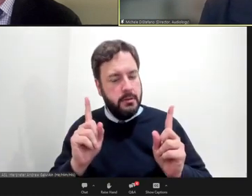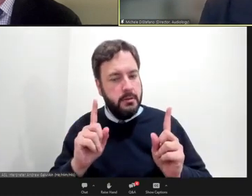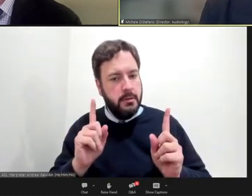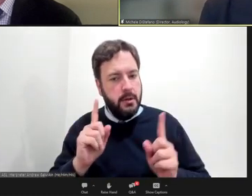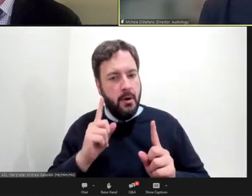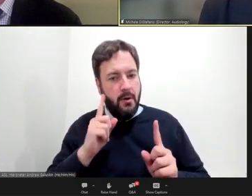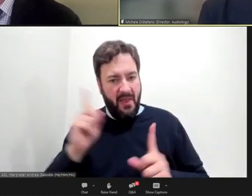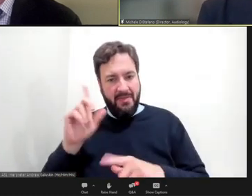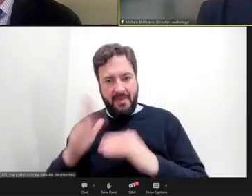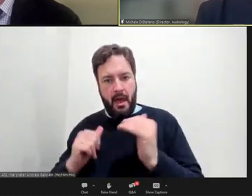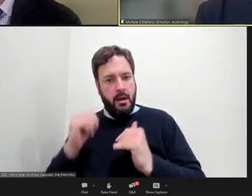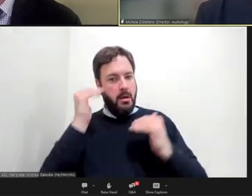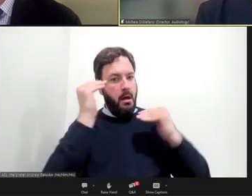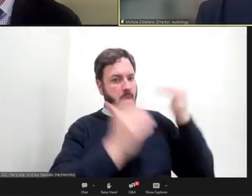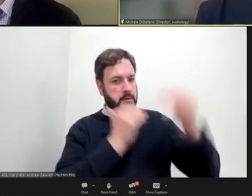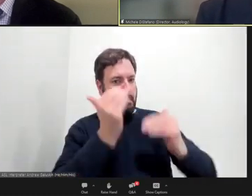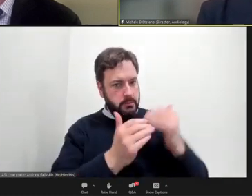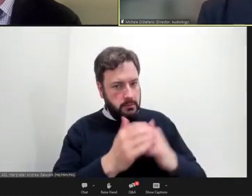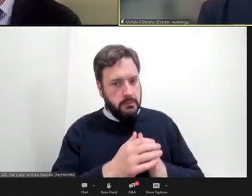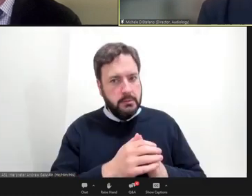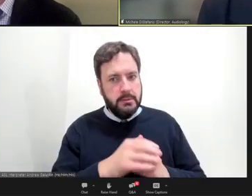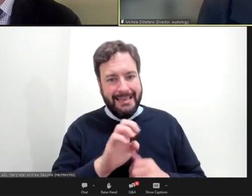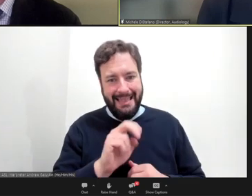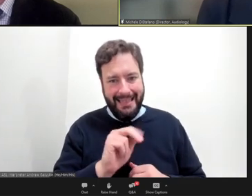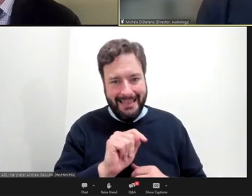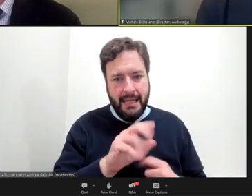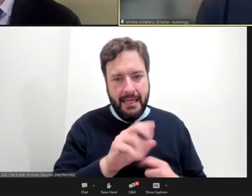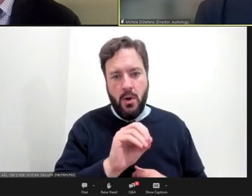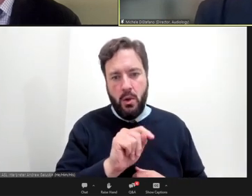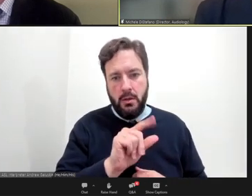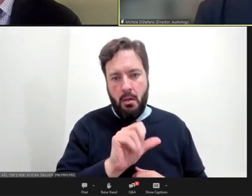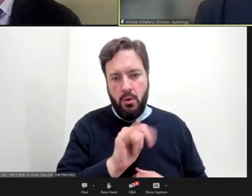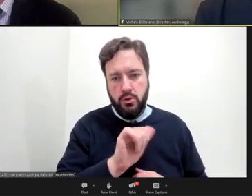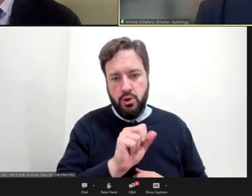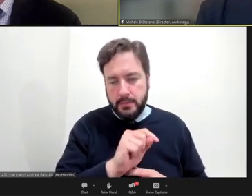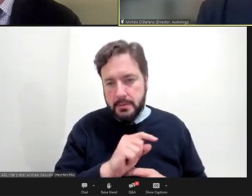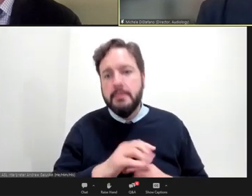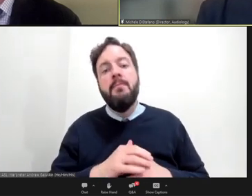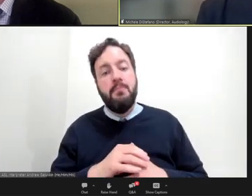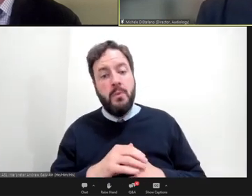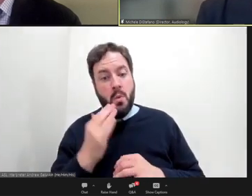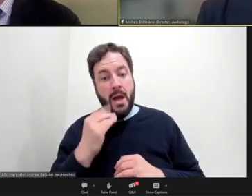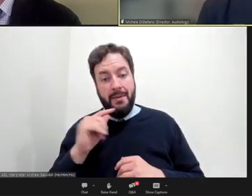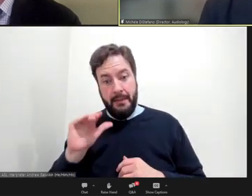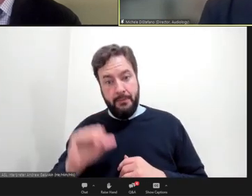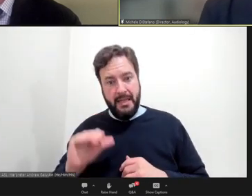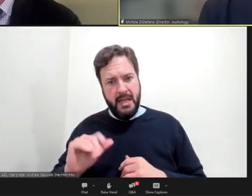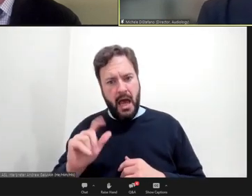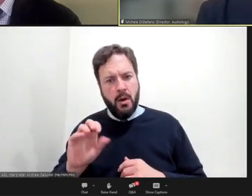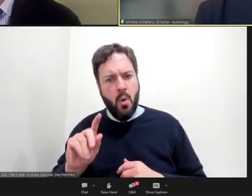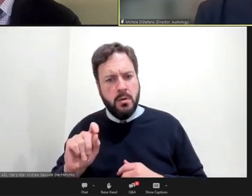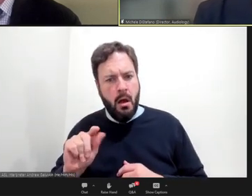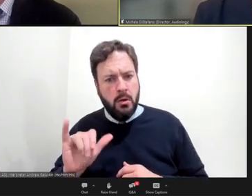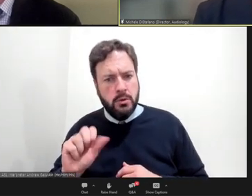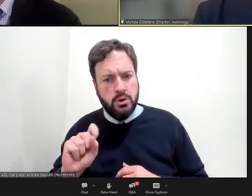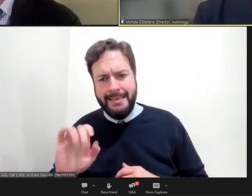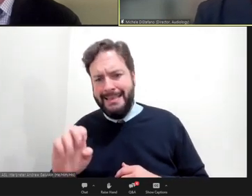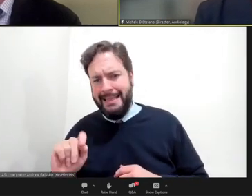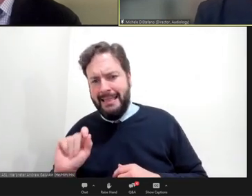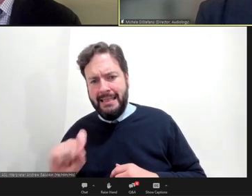pediatric audiologist, as opposed to someone who just does general ear, nose, and throat. Because they really have a knowledge base that is far beyond just seeing an